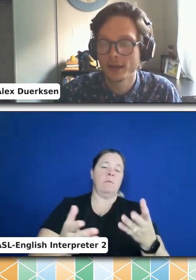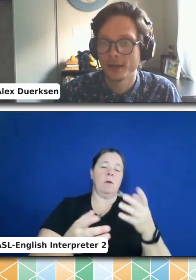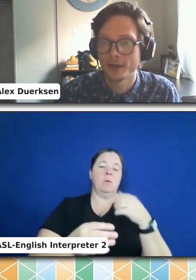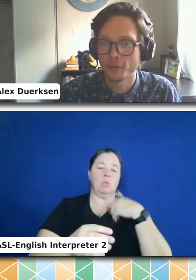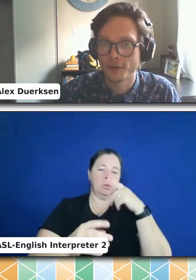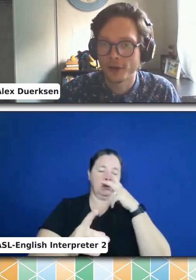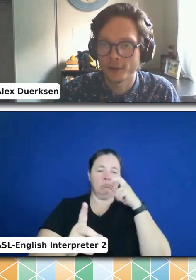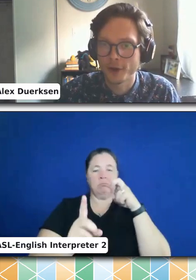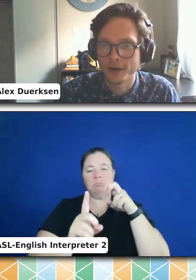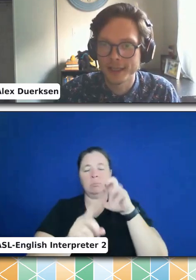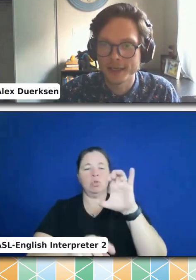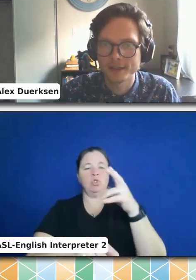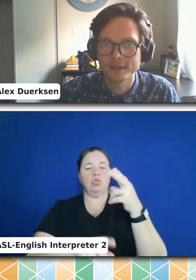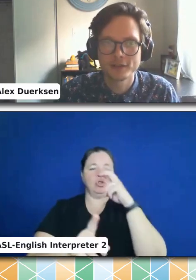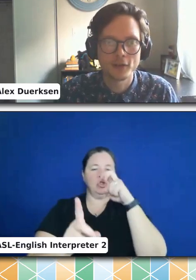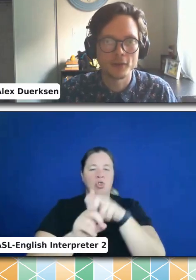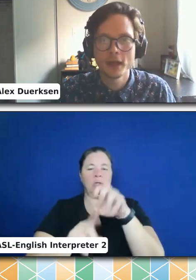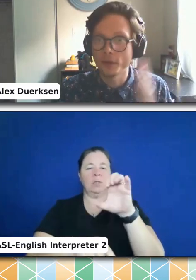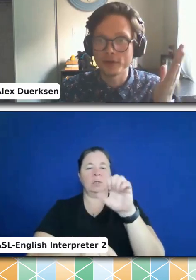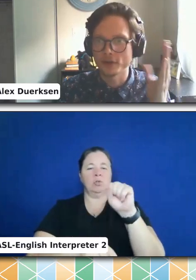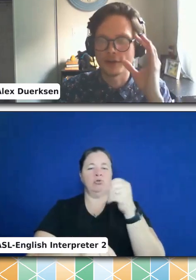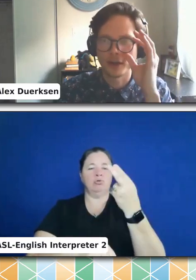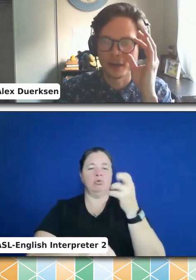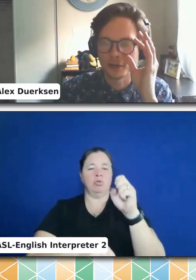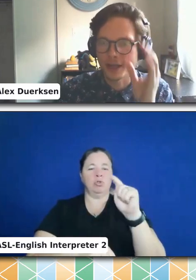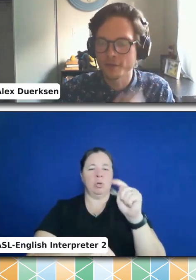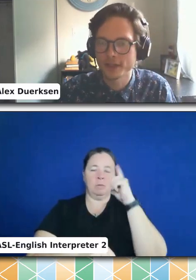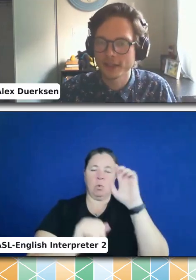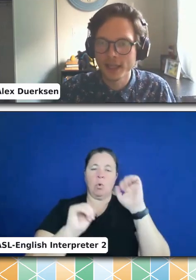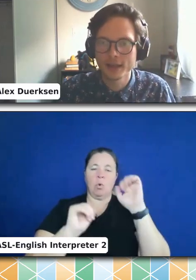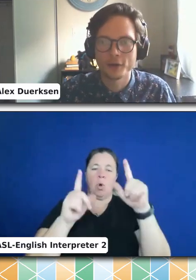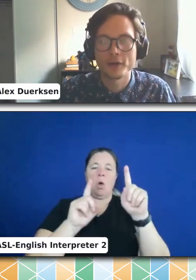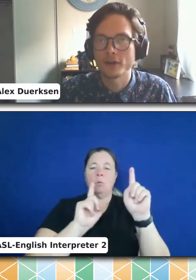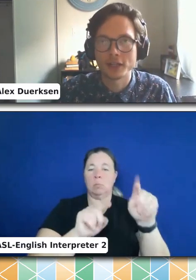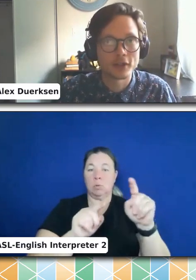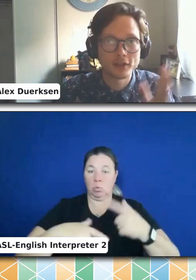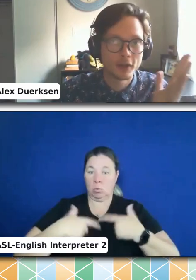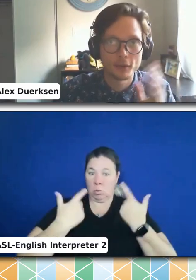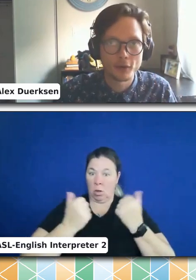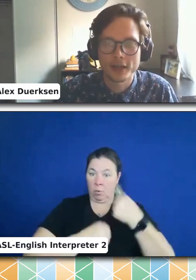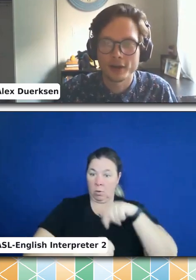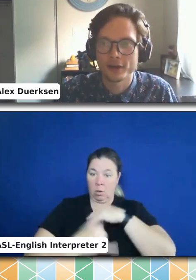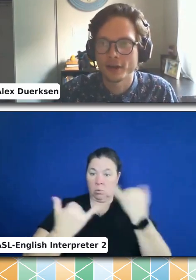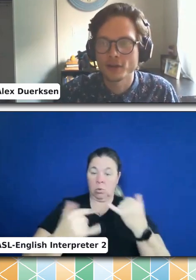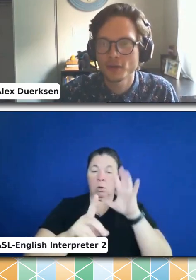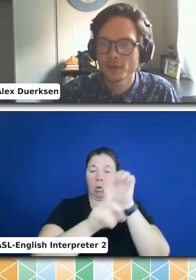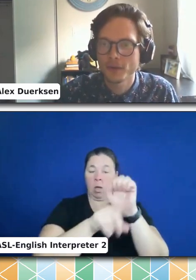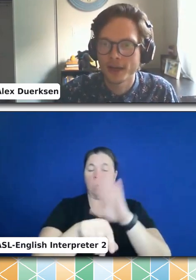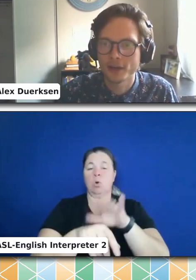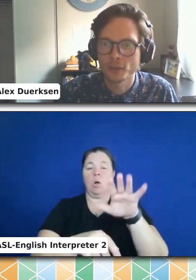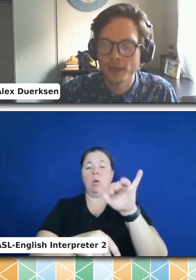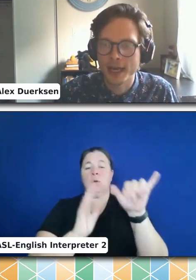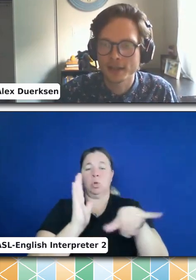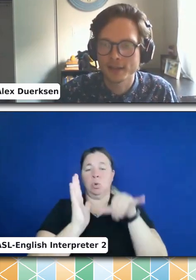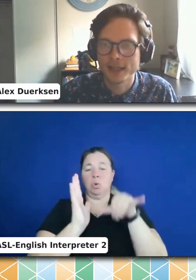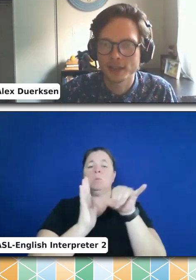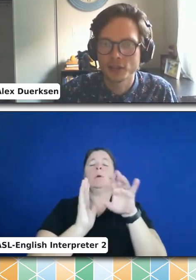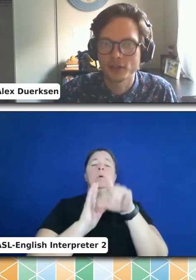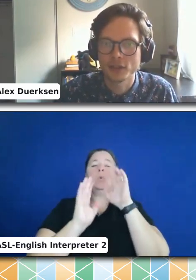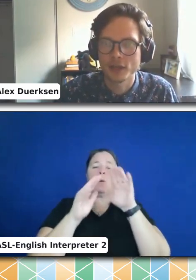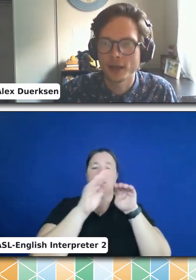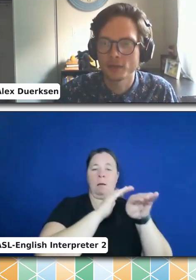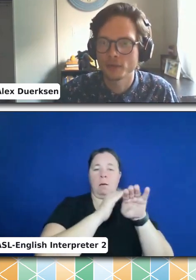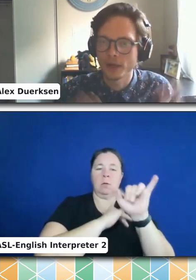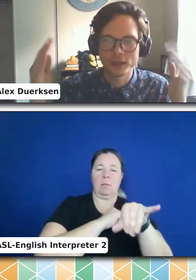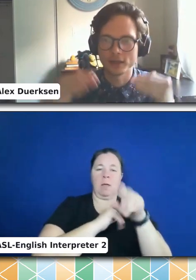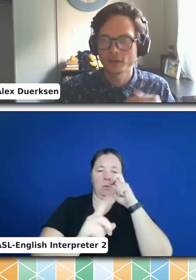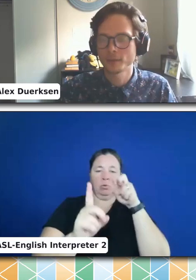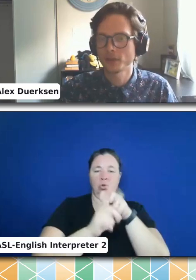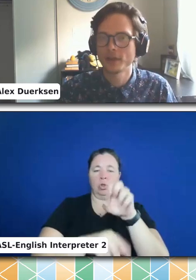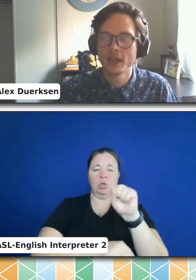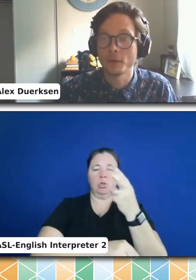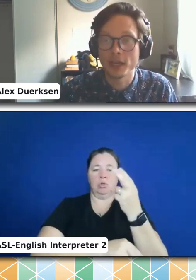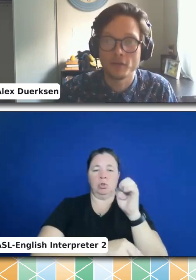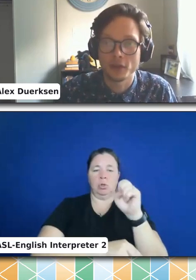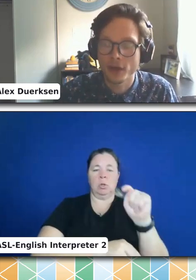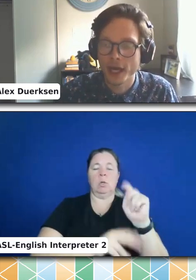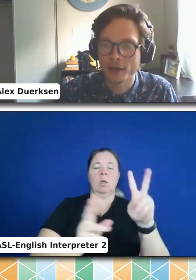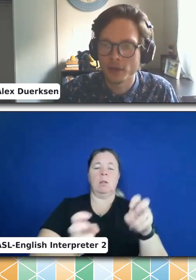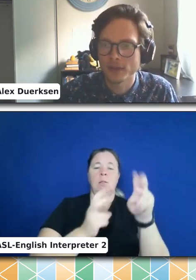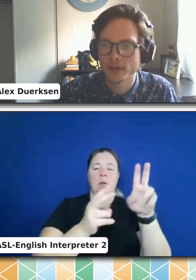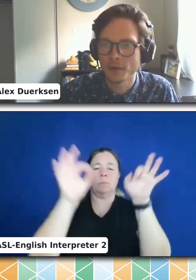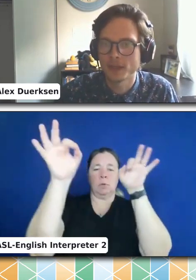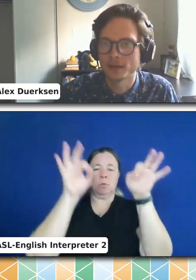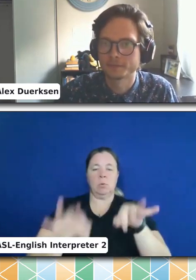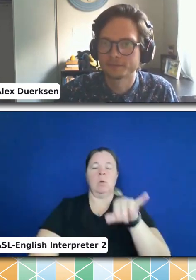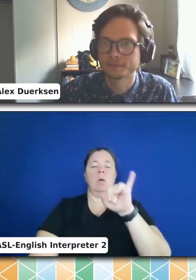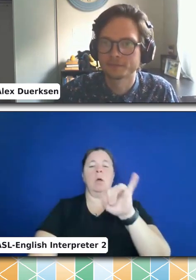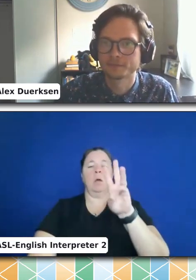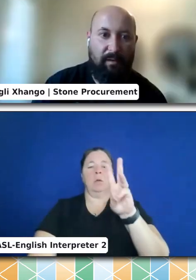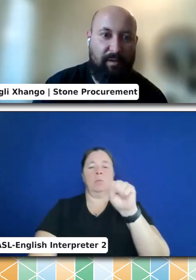Uh, for all of our attendees. So, whether you're here live with us today, or if you're catching this reporting on YouTube, you'll be able to access that cheat sheet through a link in the description, and we'll make it available on the IWSCC website.